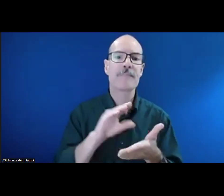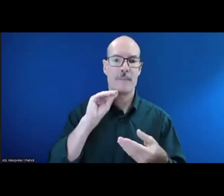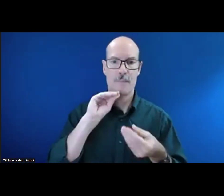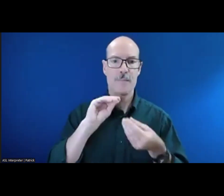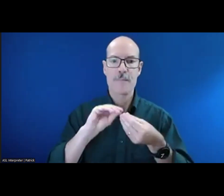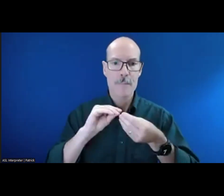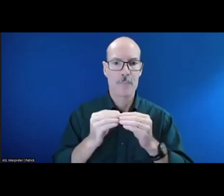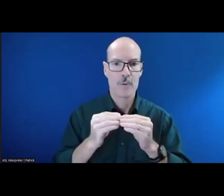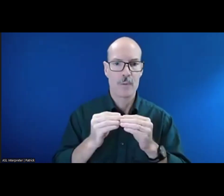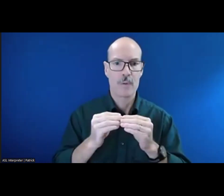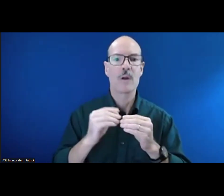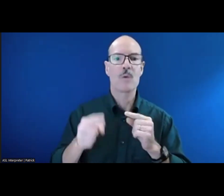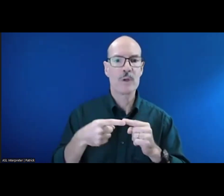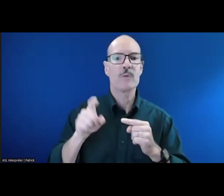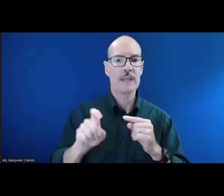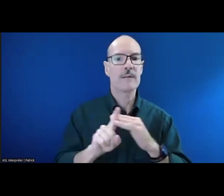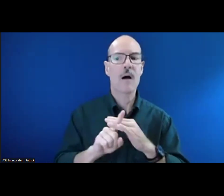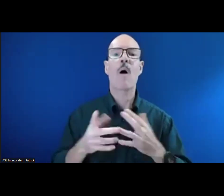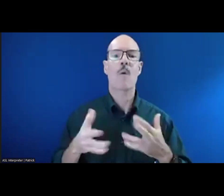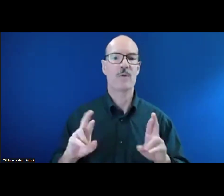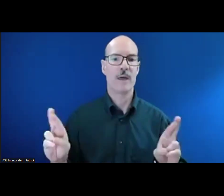Fantastic. I can just add a little bit to that.